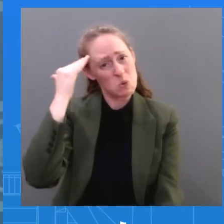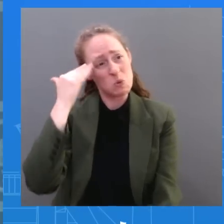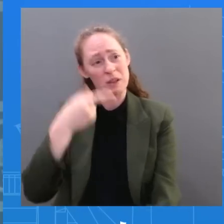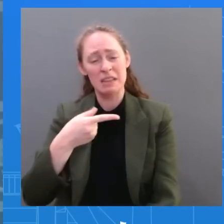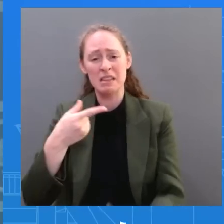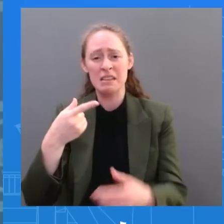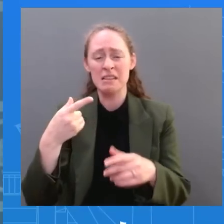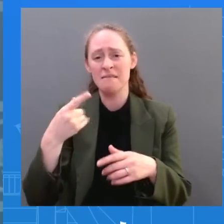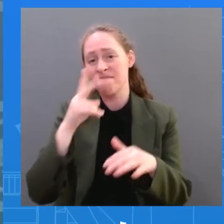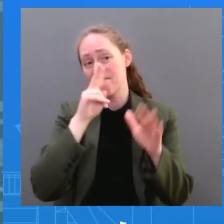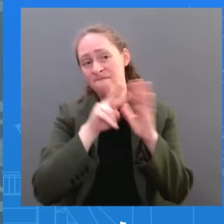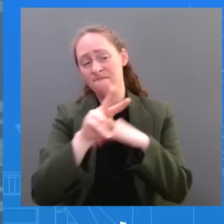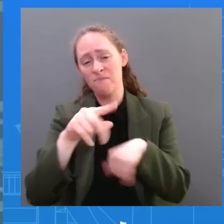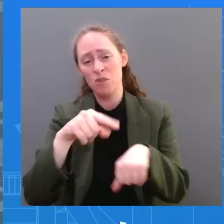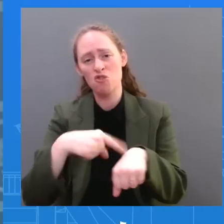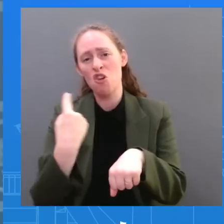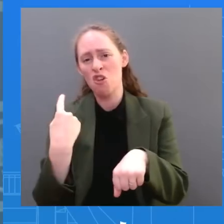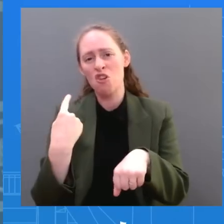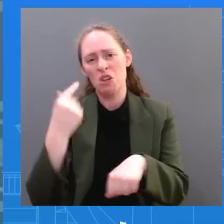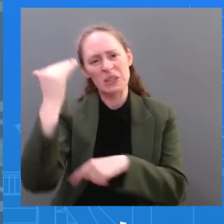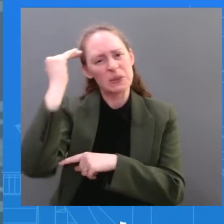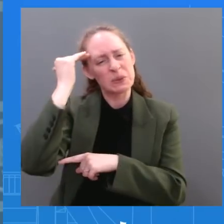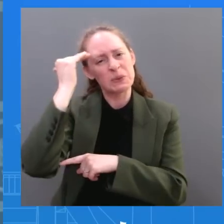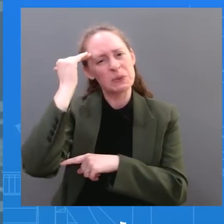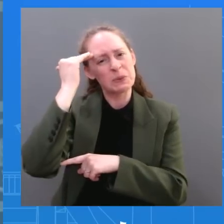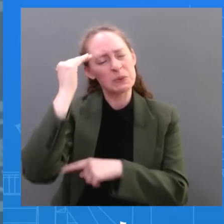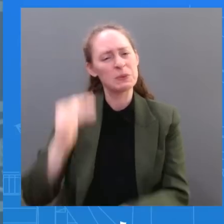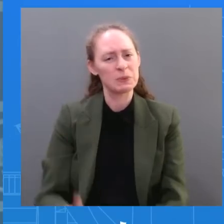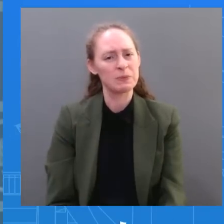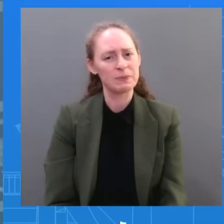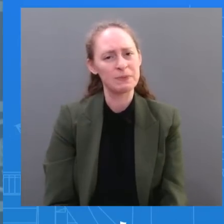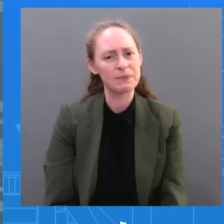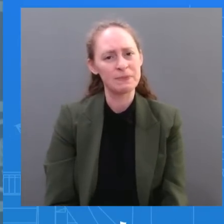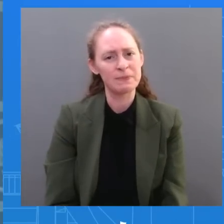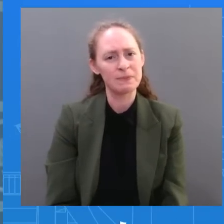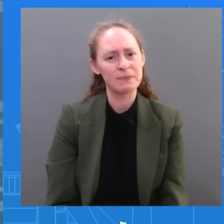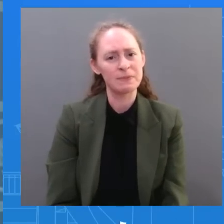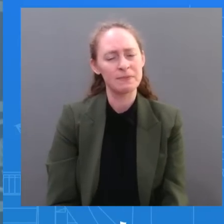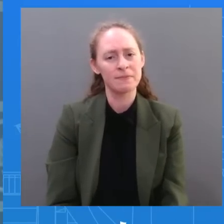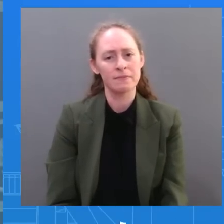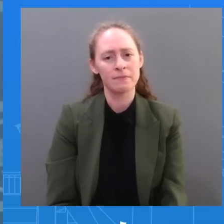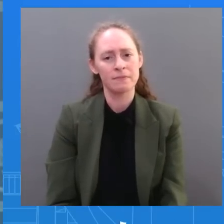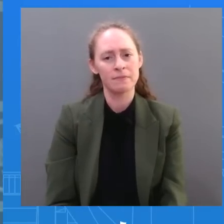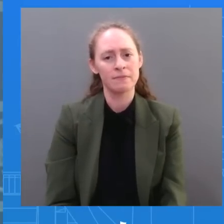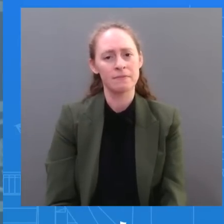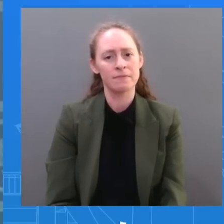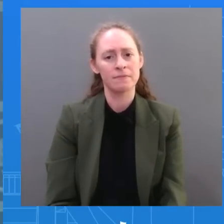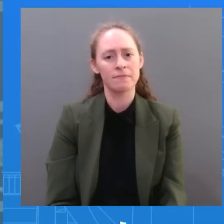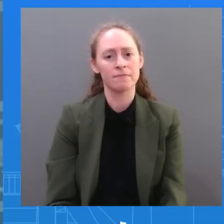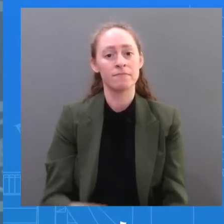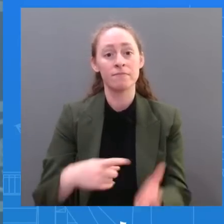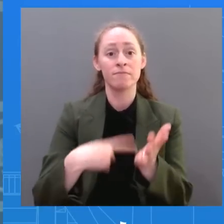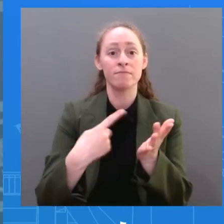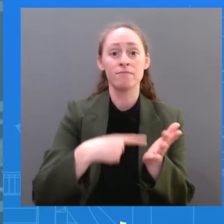and we would -- we would see with gains and with losses on both sides. We're seeing that today, as you just laid out.